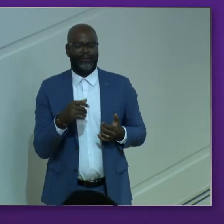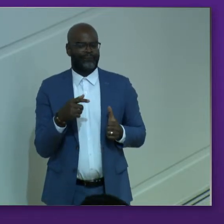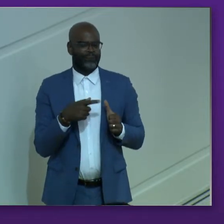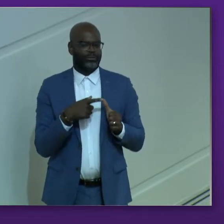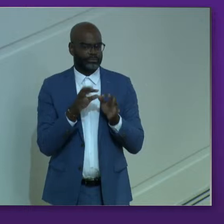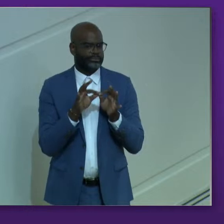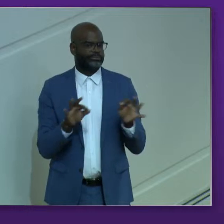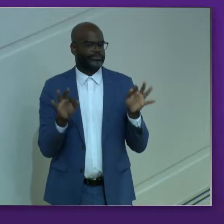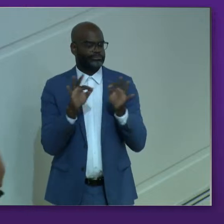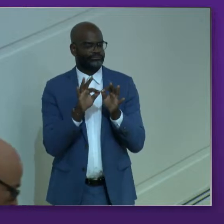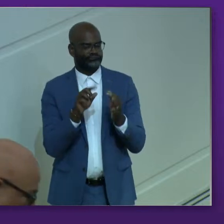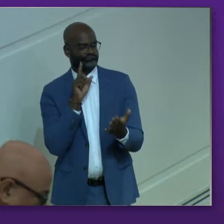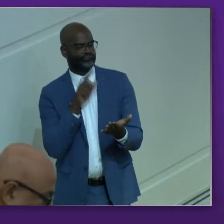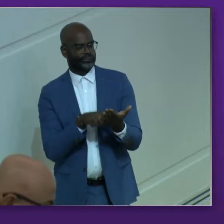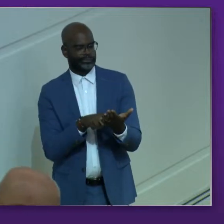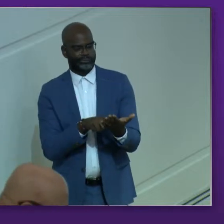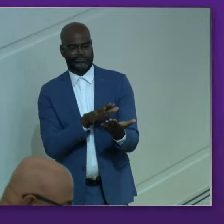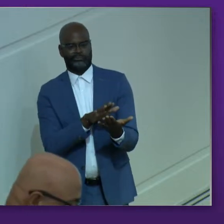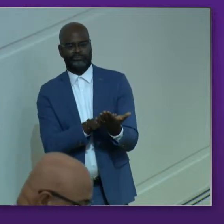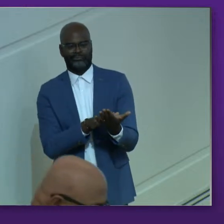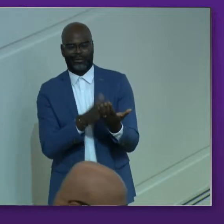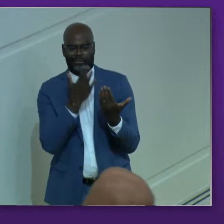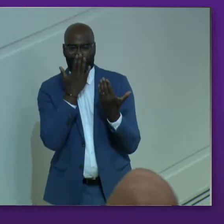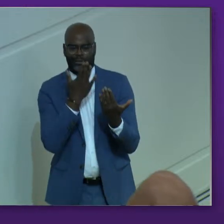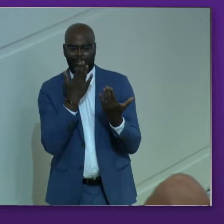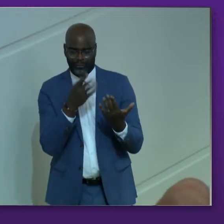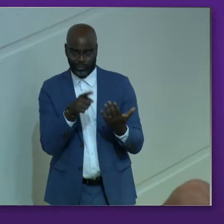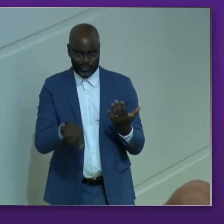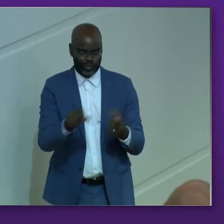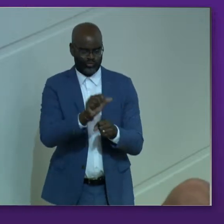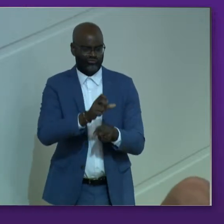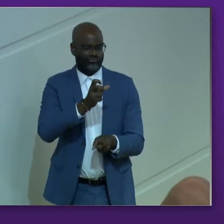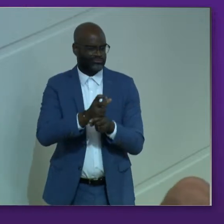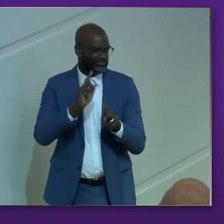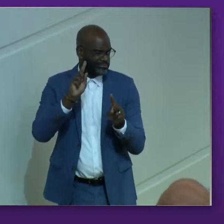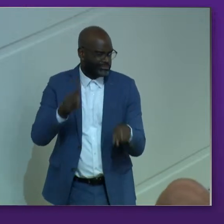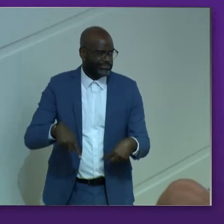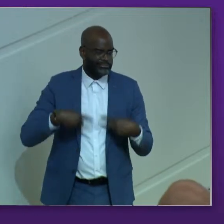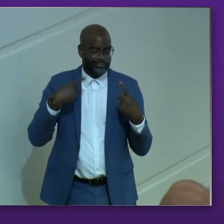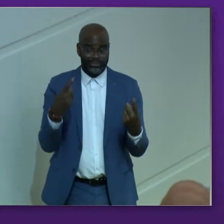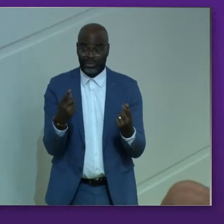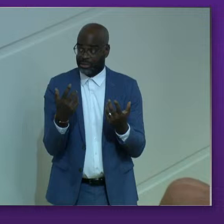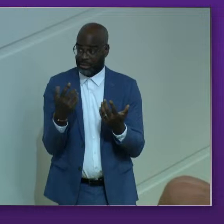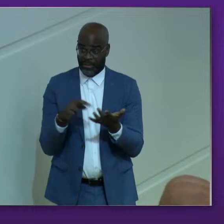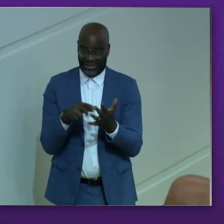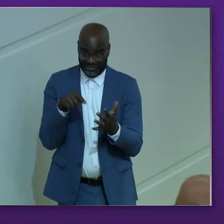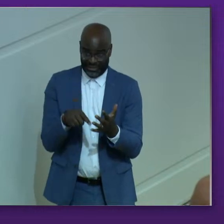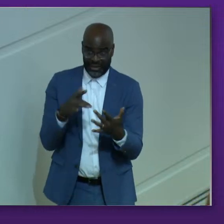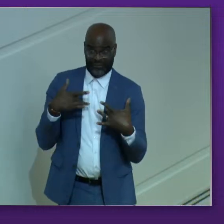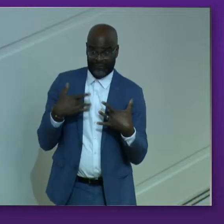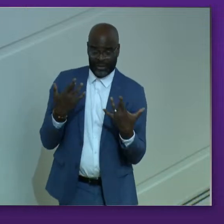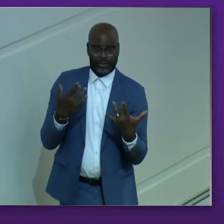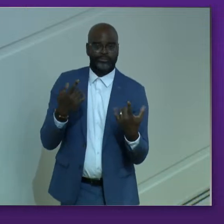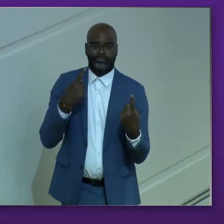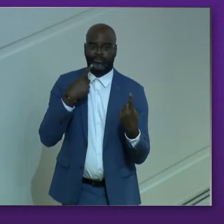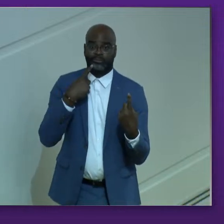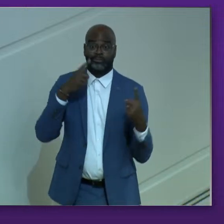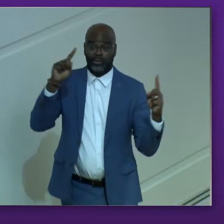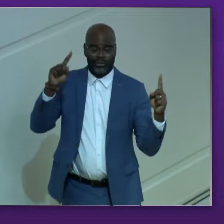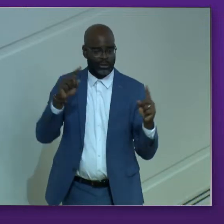BEFORE WE GET TO THE AWARDS PRESENTATION. I WOULD LIKE TO RECOGNIZE AND THANK THOSE WHO WORKED SO